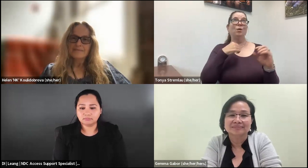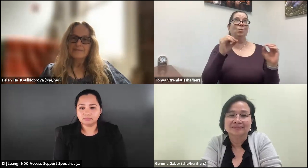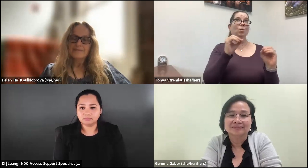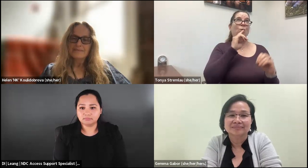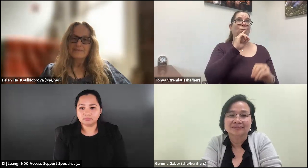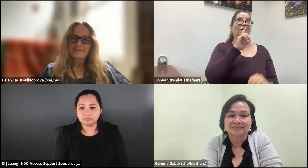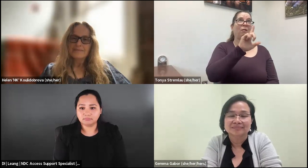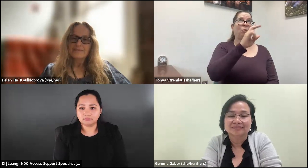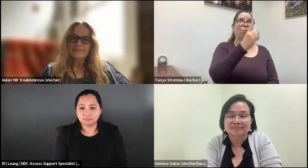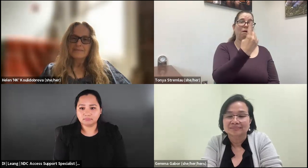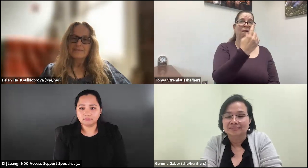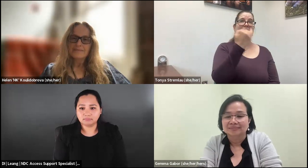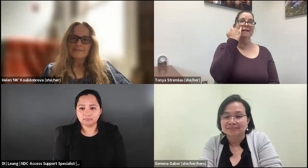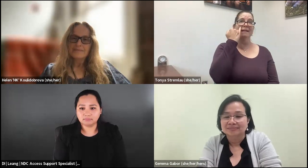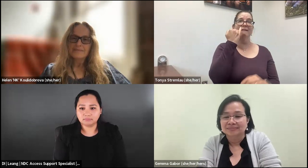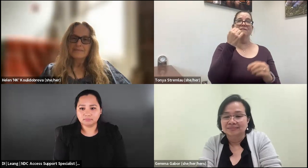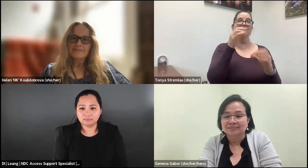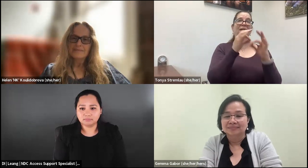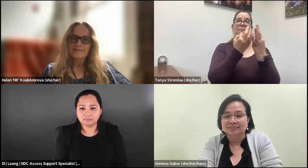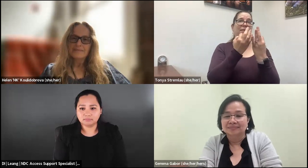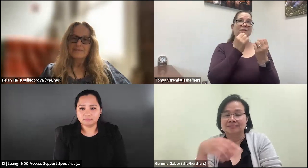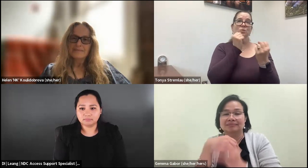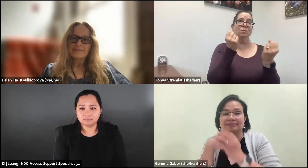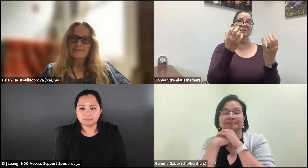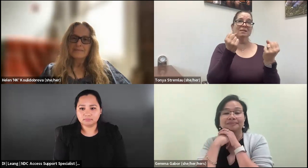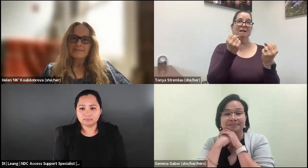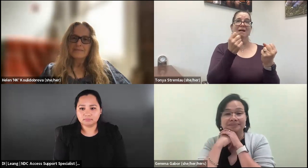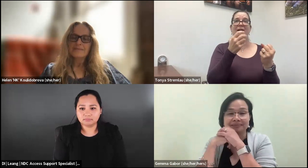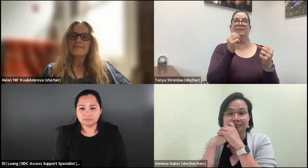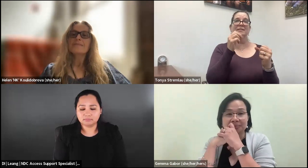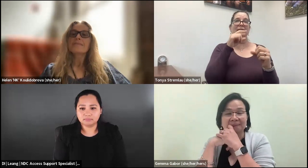When we talk about English is the L2 of many deaf students, that's fine.